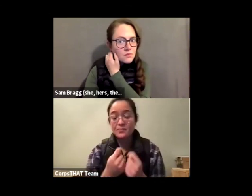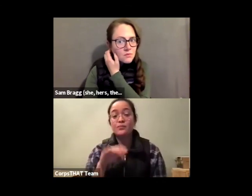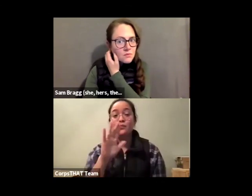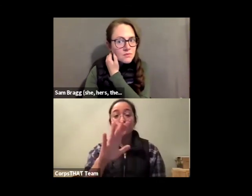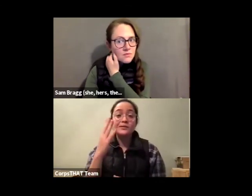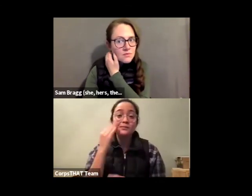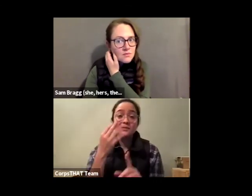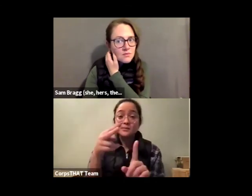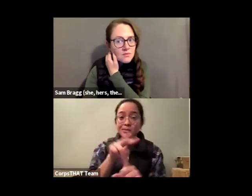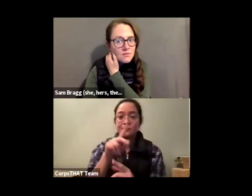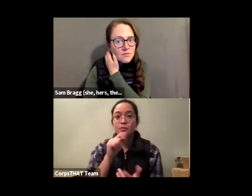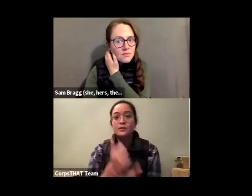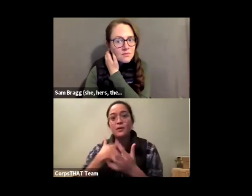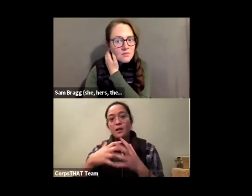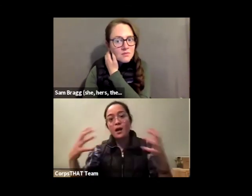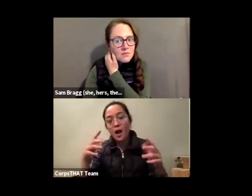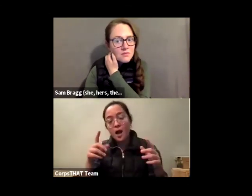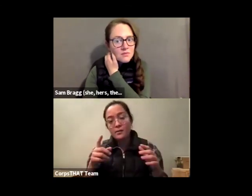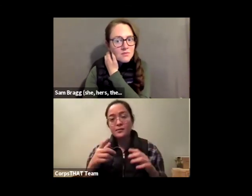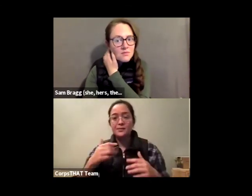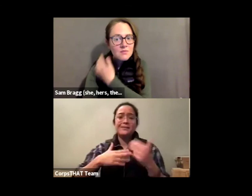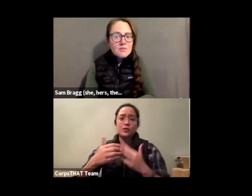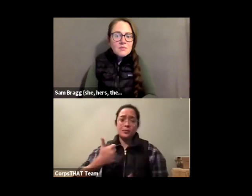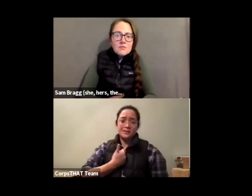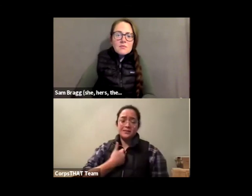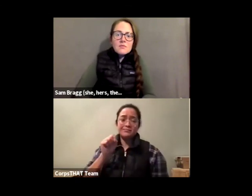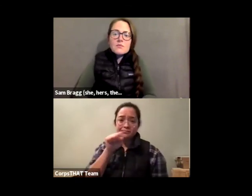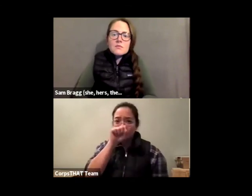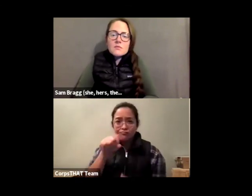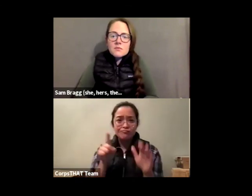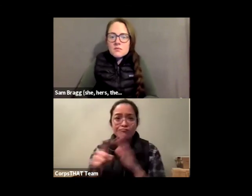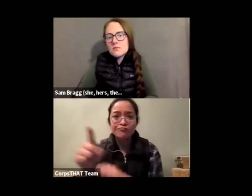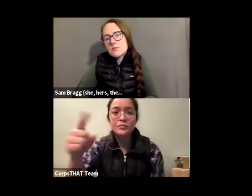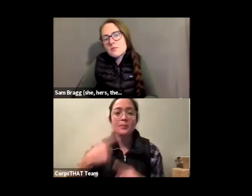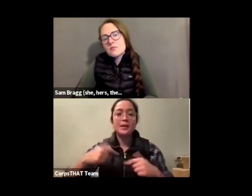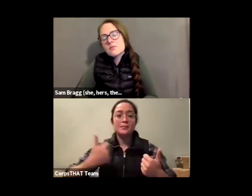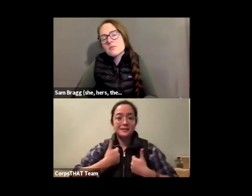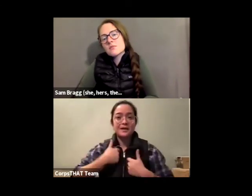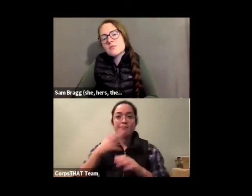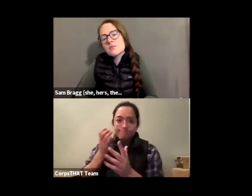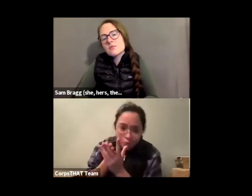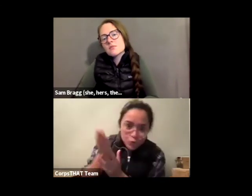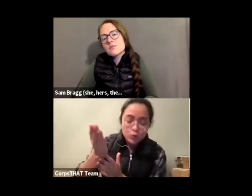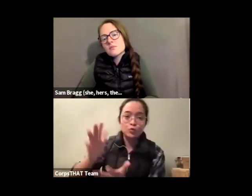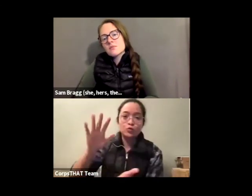we are so lucky to have you within our core that team with your perspectives with your experience